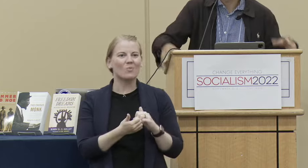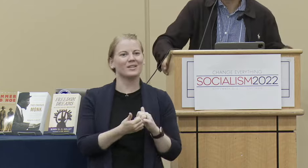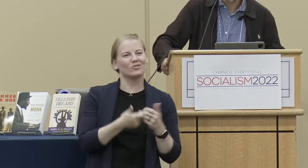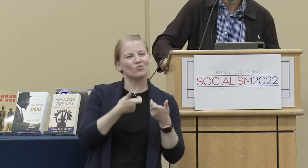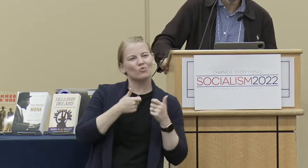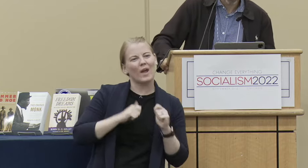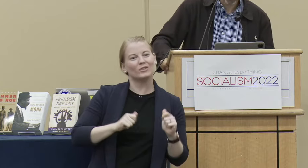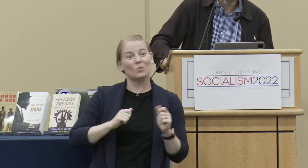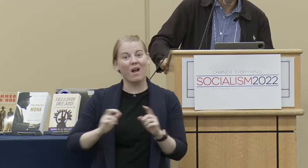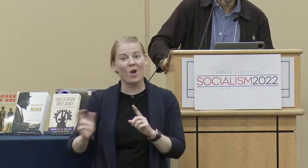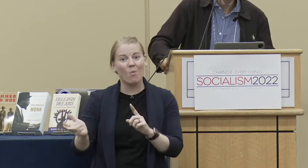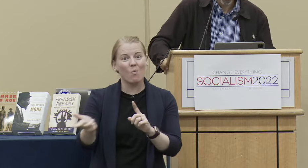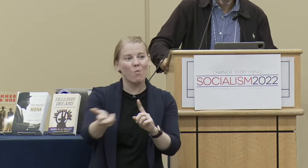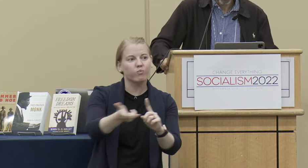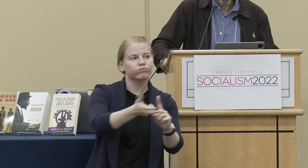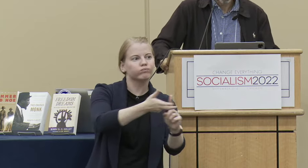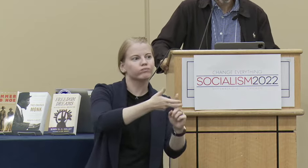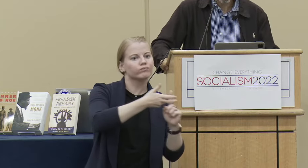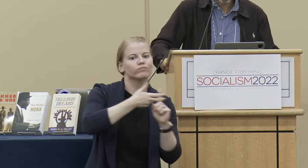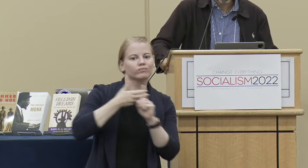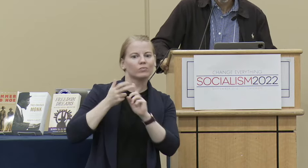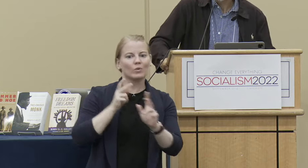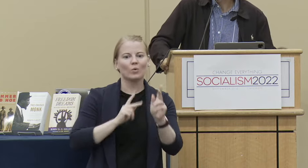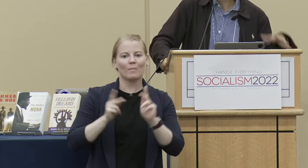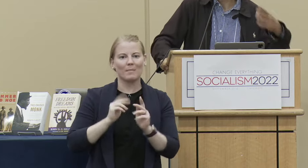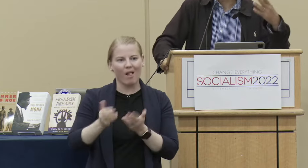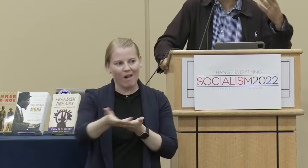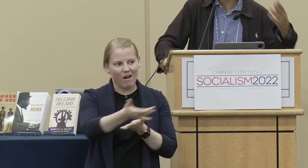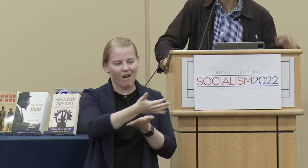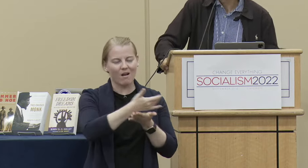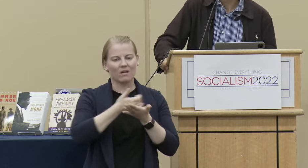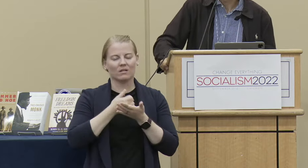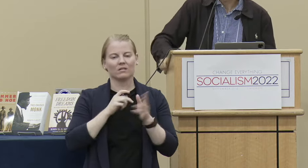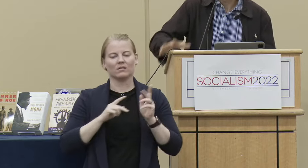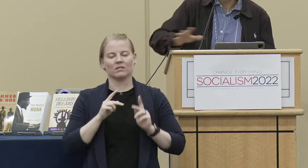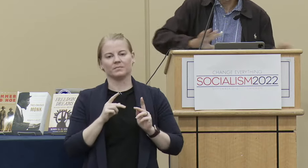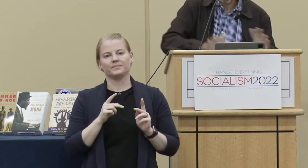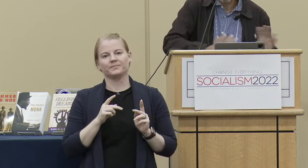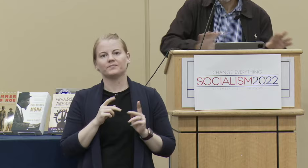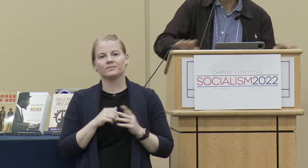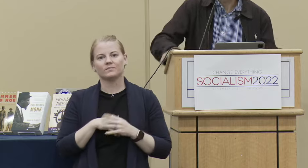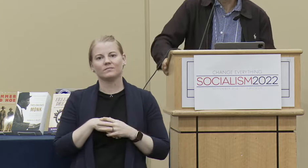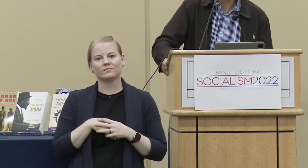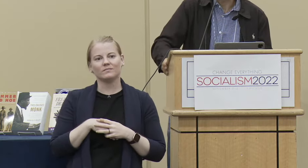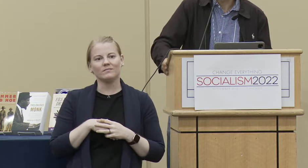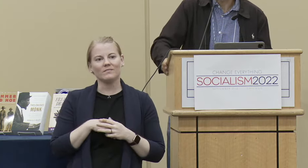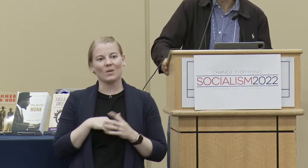when I talk about socialism, part is when we process the la